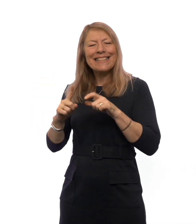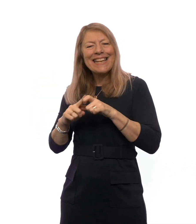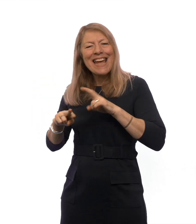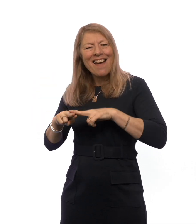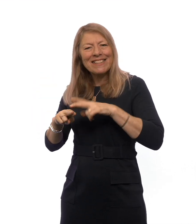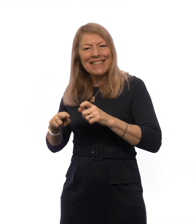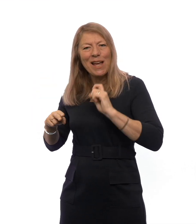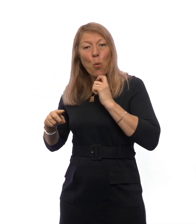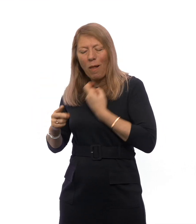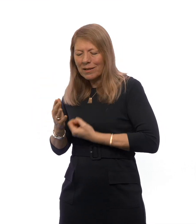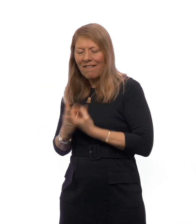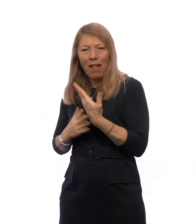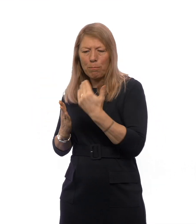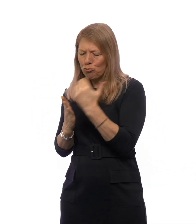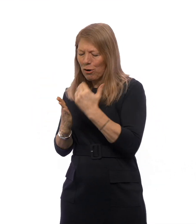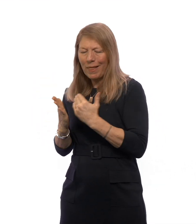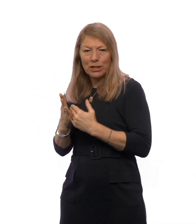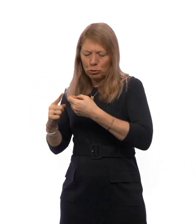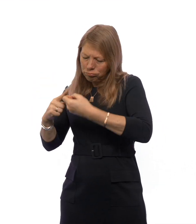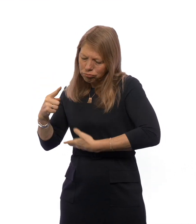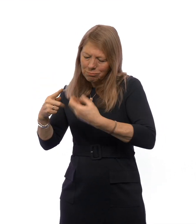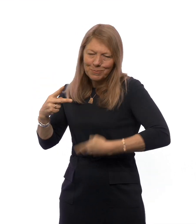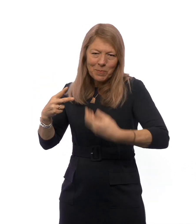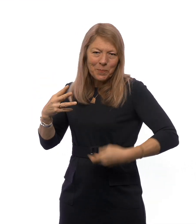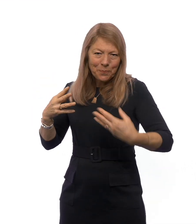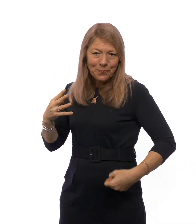The negative resolution procedure provides minimal legislative oversight,